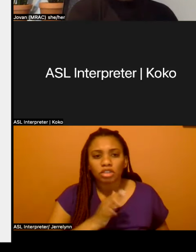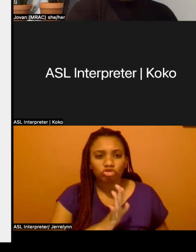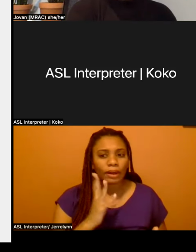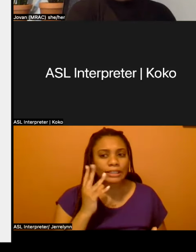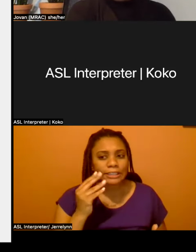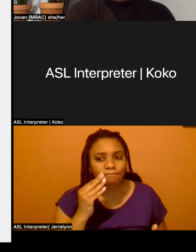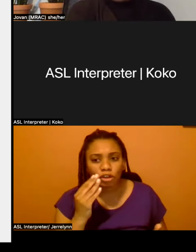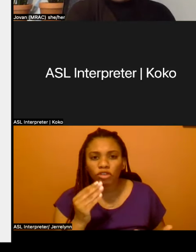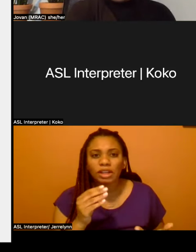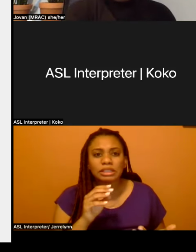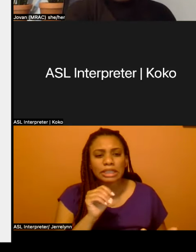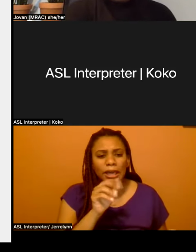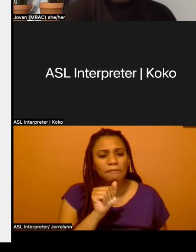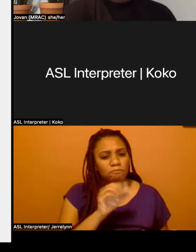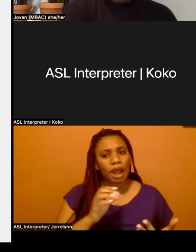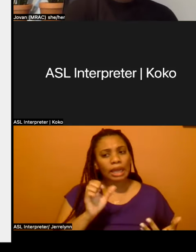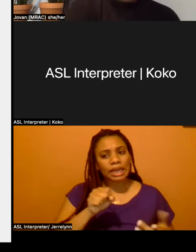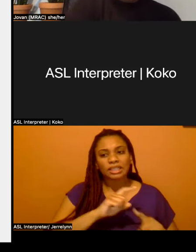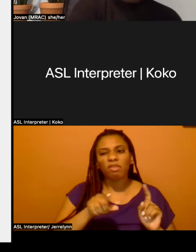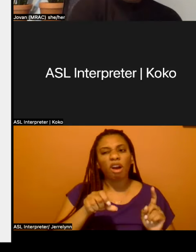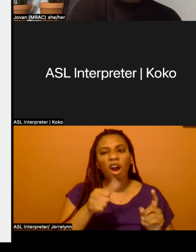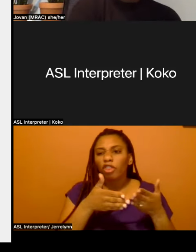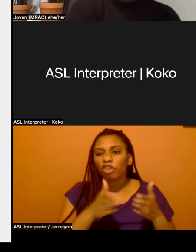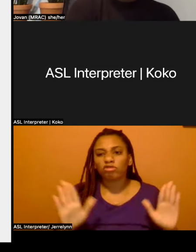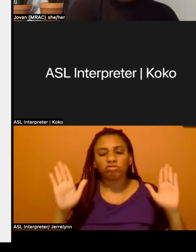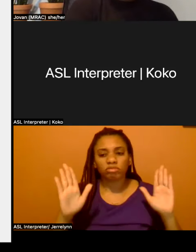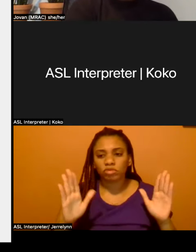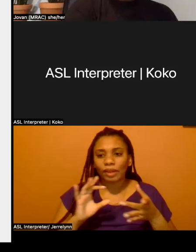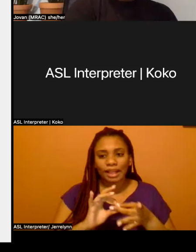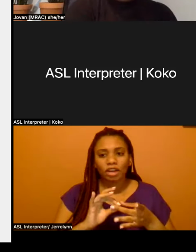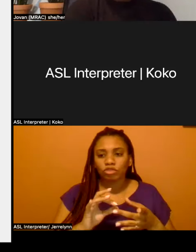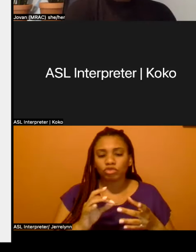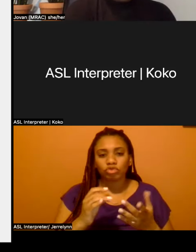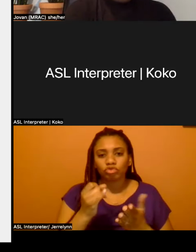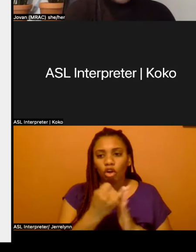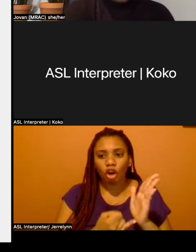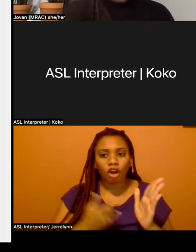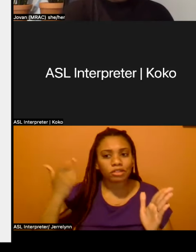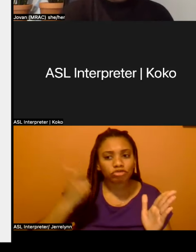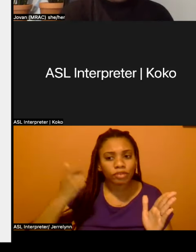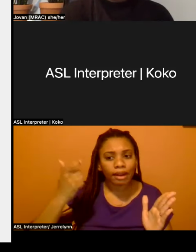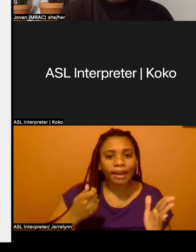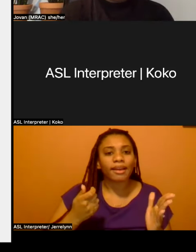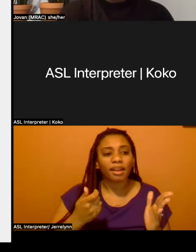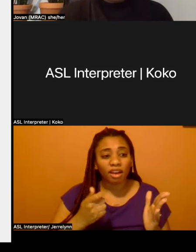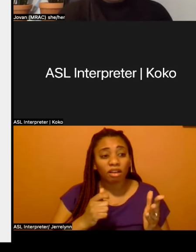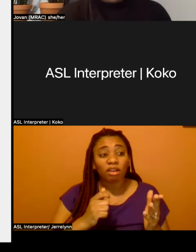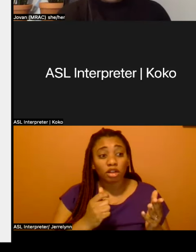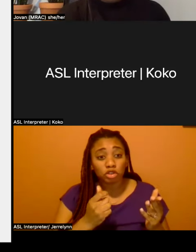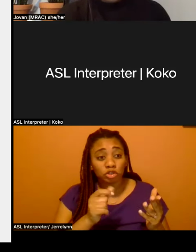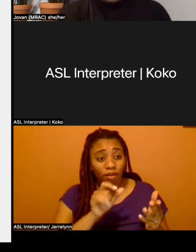but in general across art grant making? So based on that feedback, we created this program.